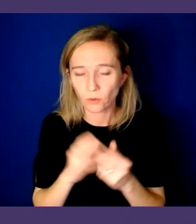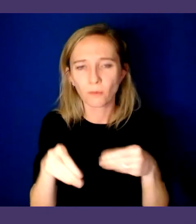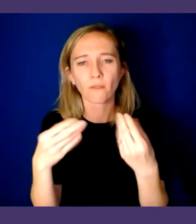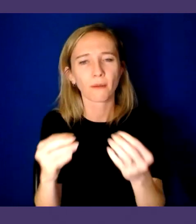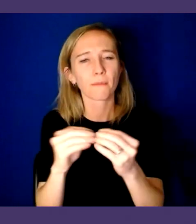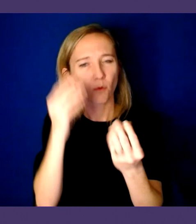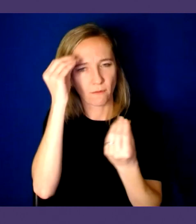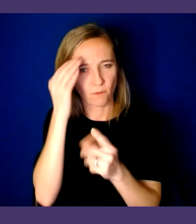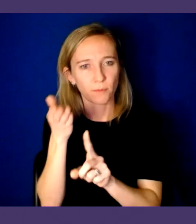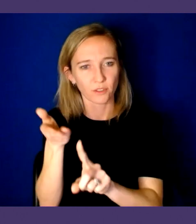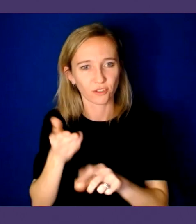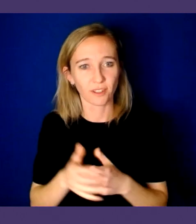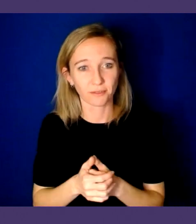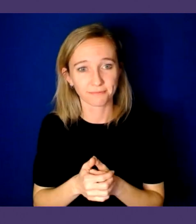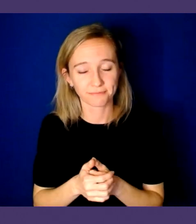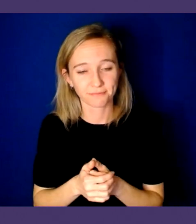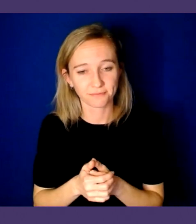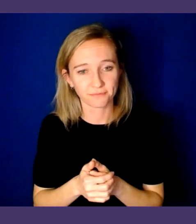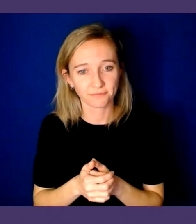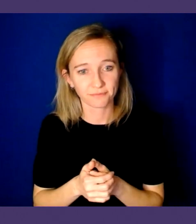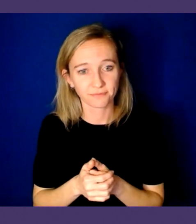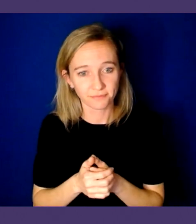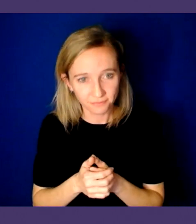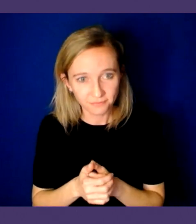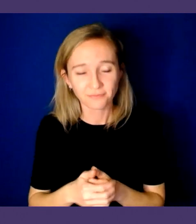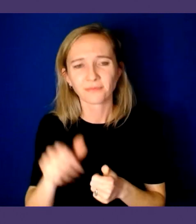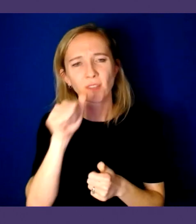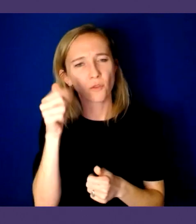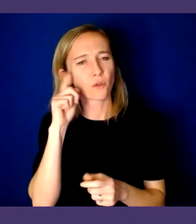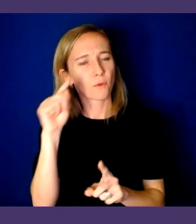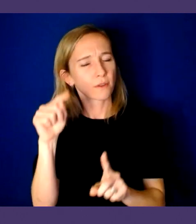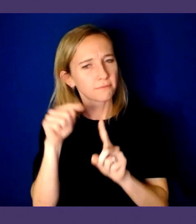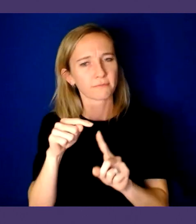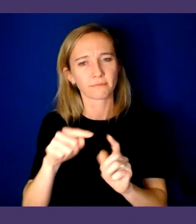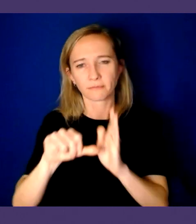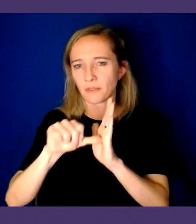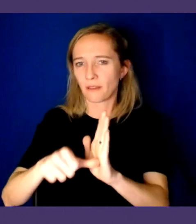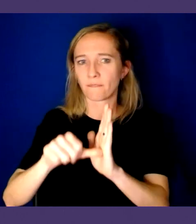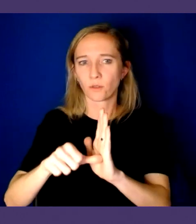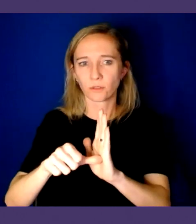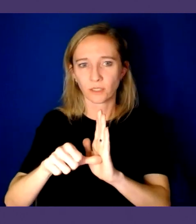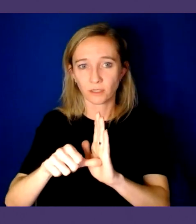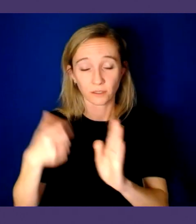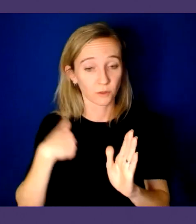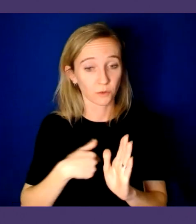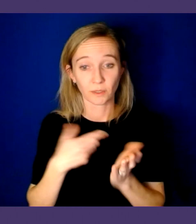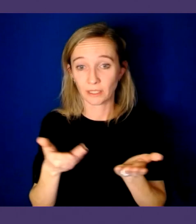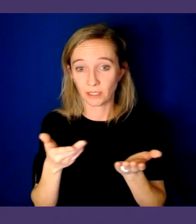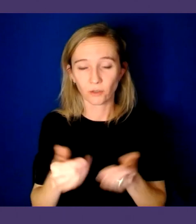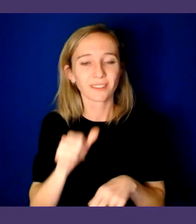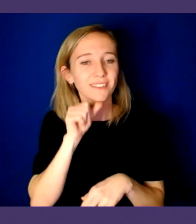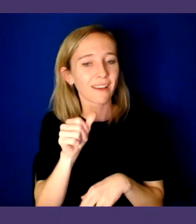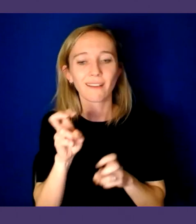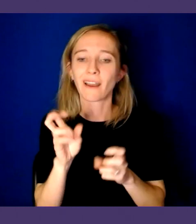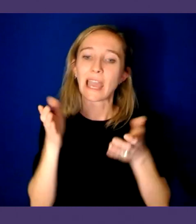The other thing I want to make a big point of is that WCAG is not an introduction to accessibility.